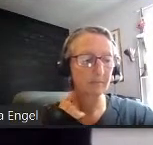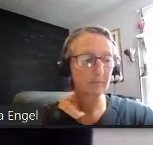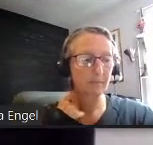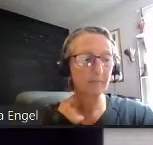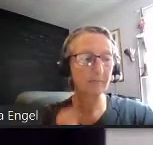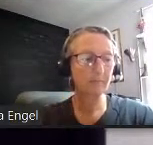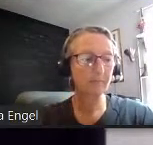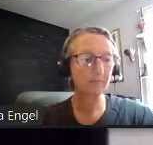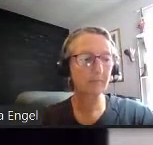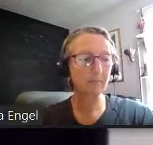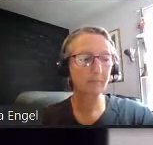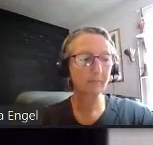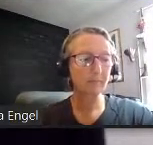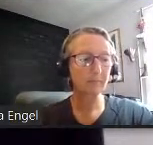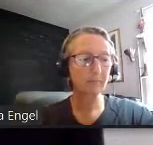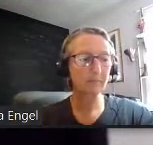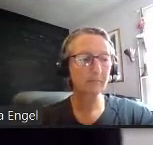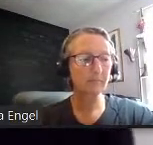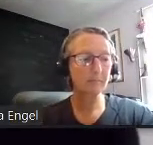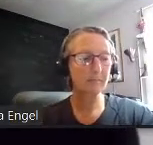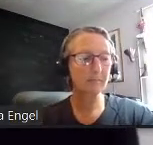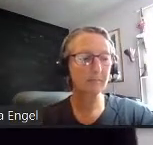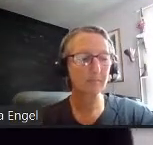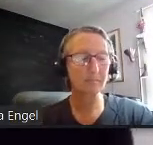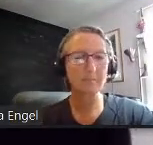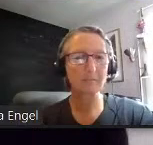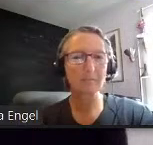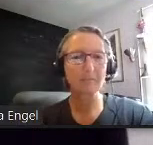But if he has the face covering all the